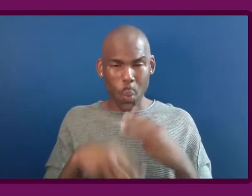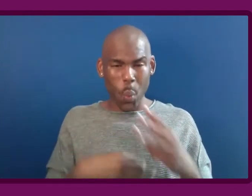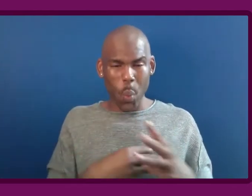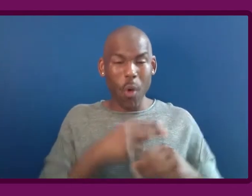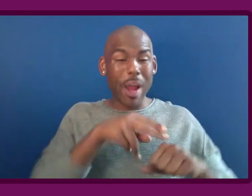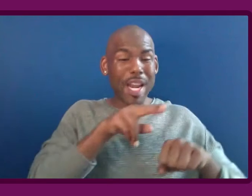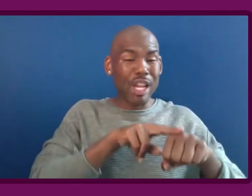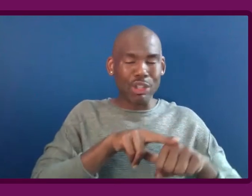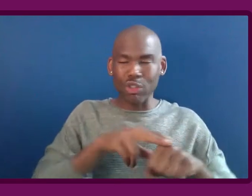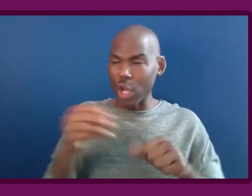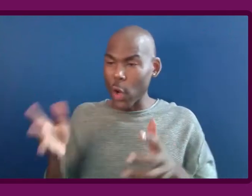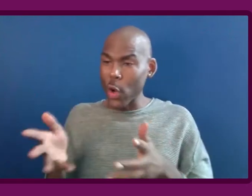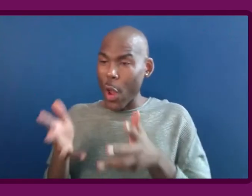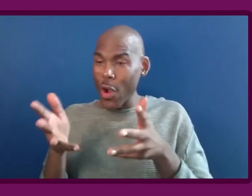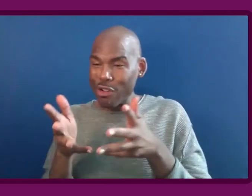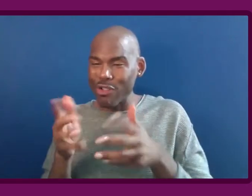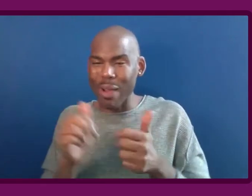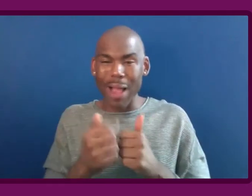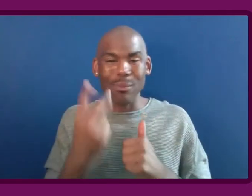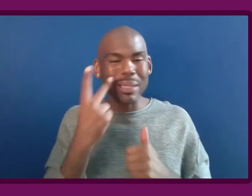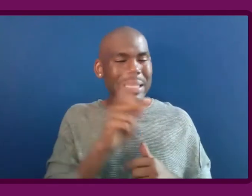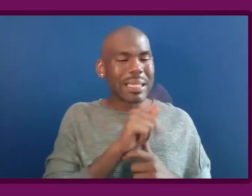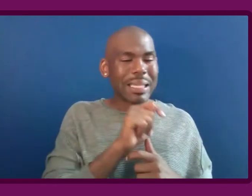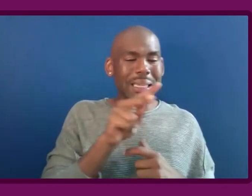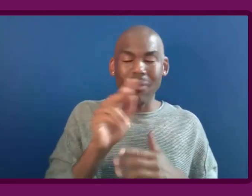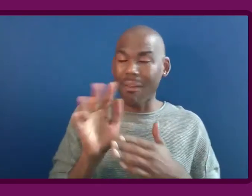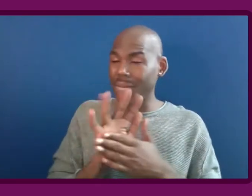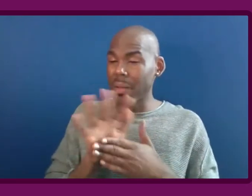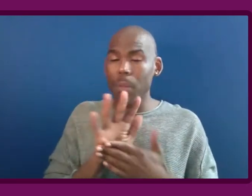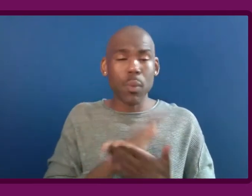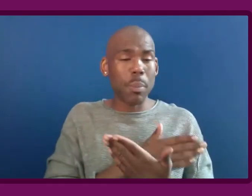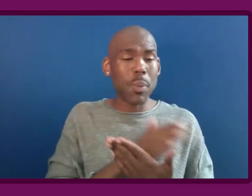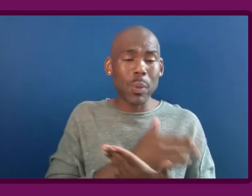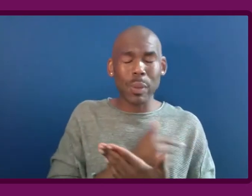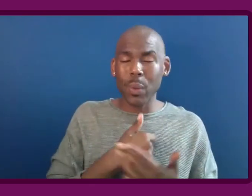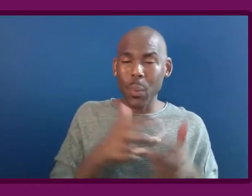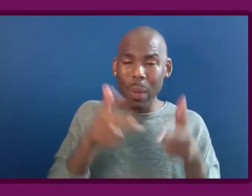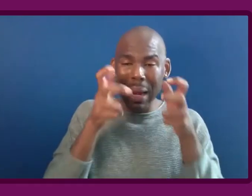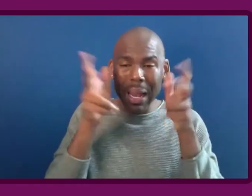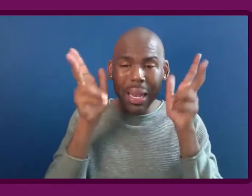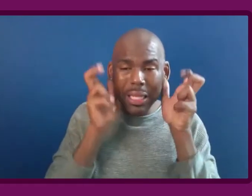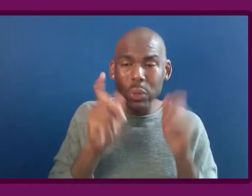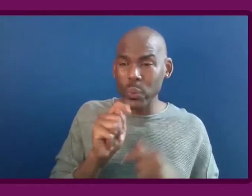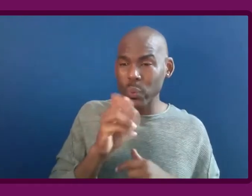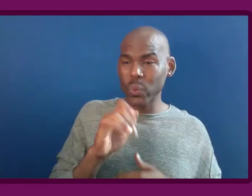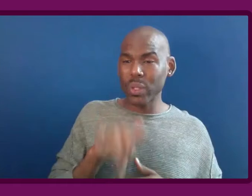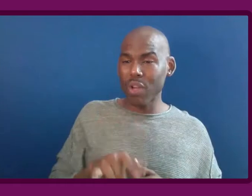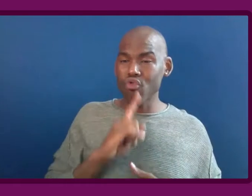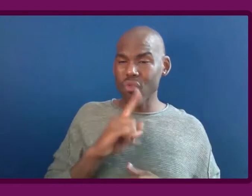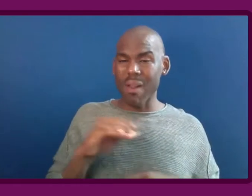right? The way that we see things on TV and films, the music that we listen to, it really affects our